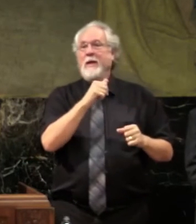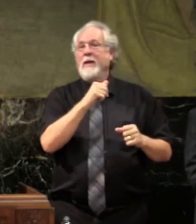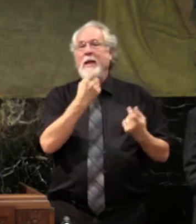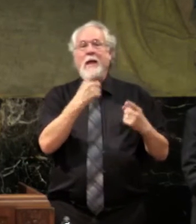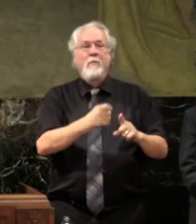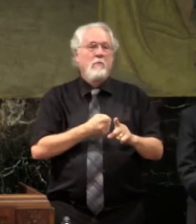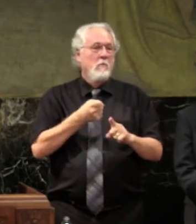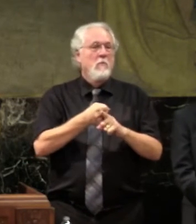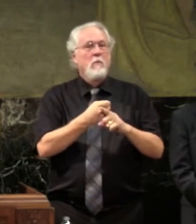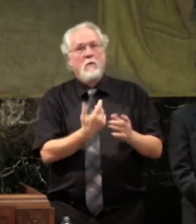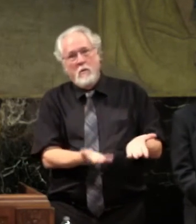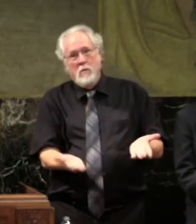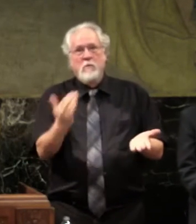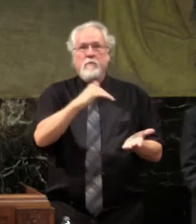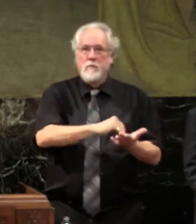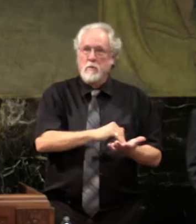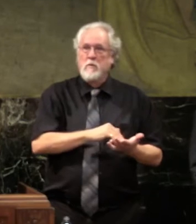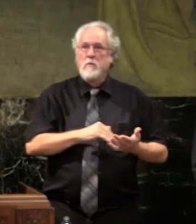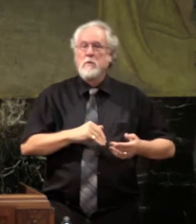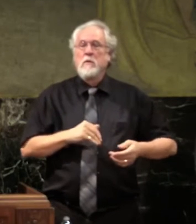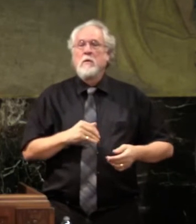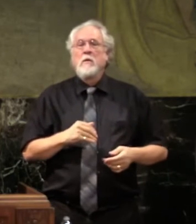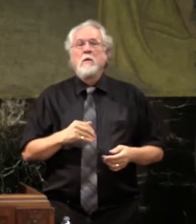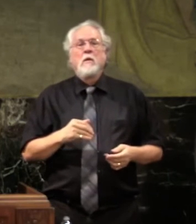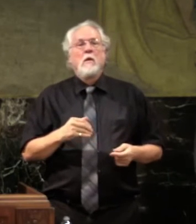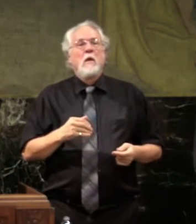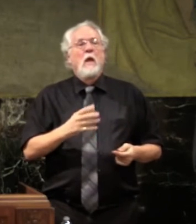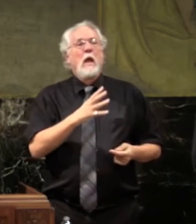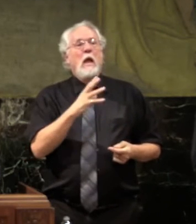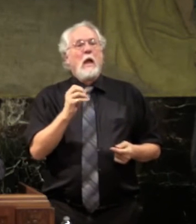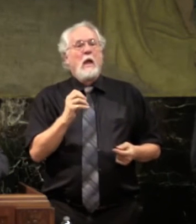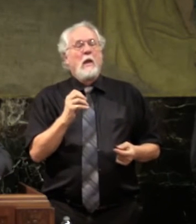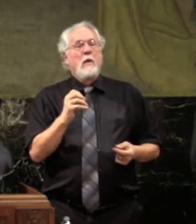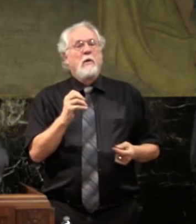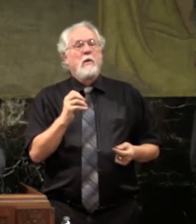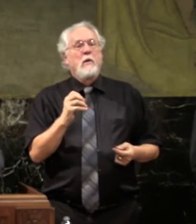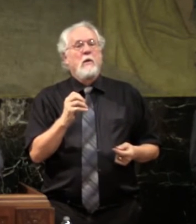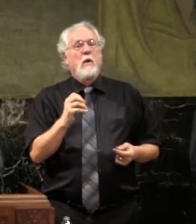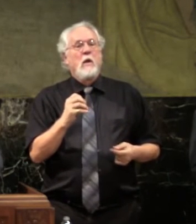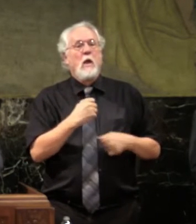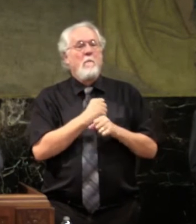place again and we made this request to Congress